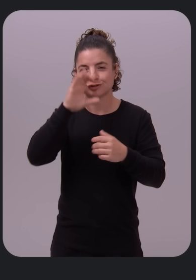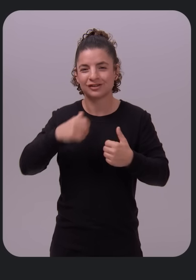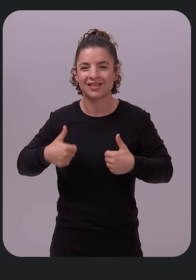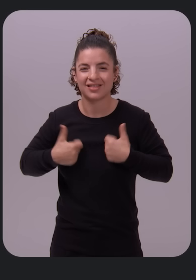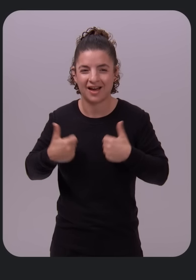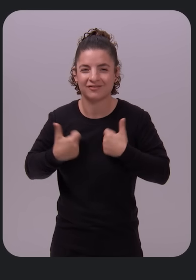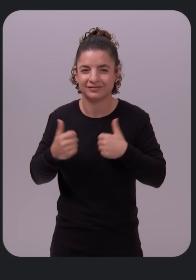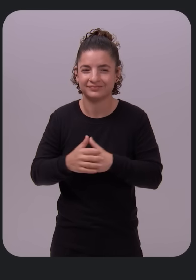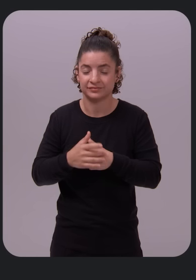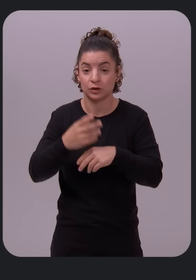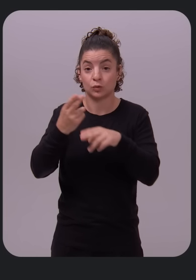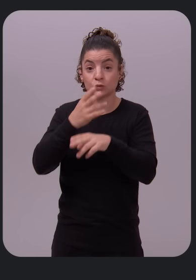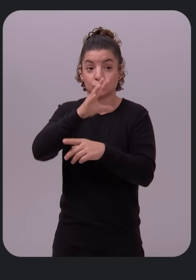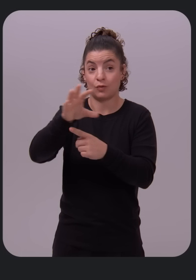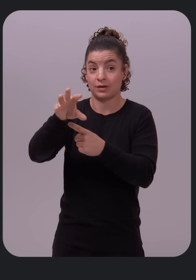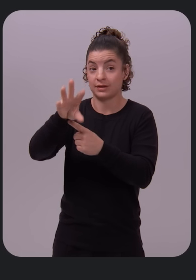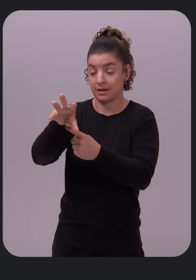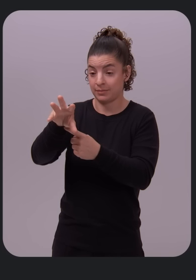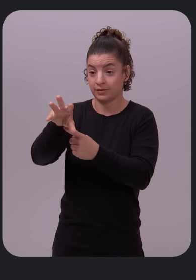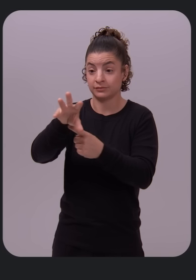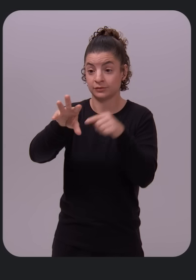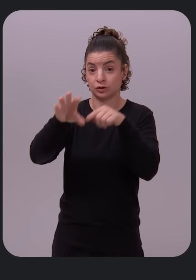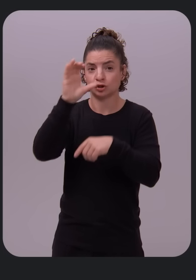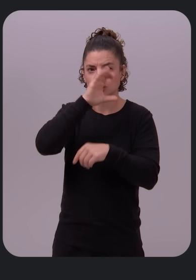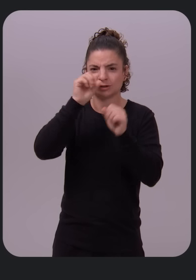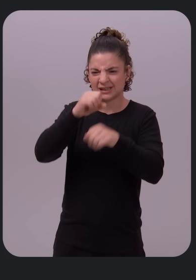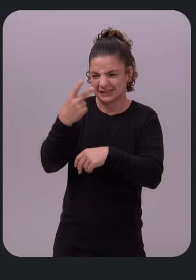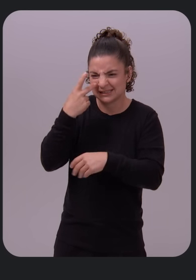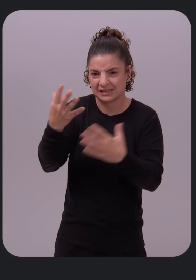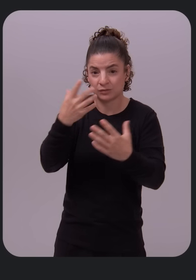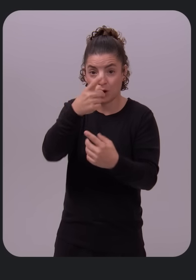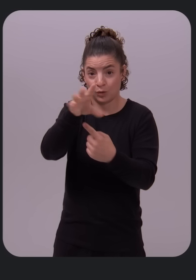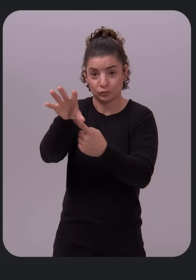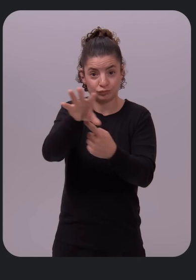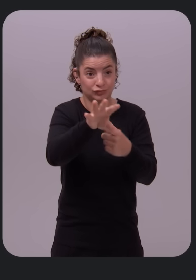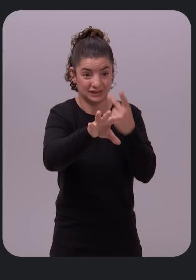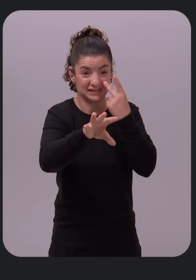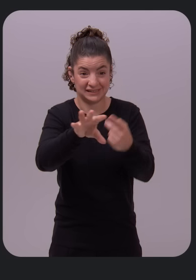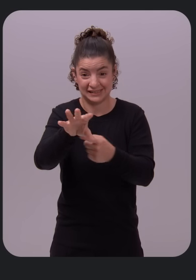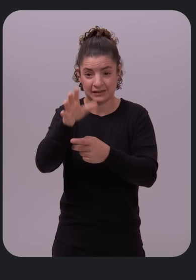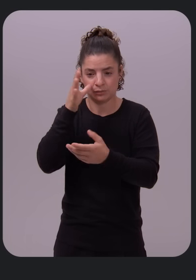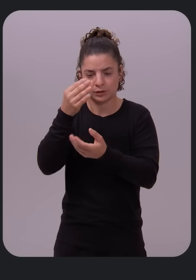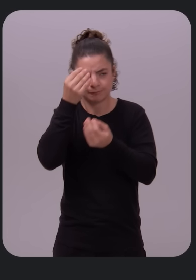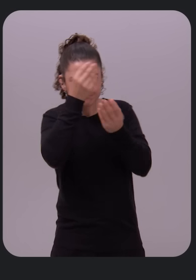And now, using your camera, Search can see what you see and give you helpful information as you